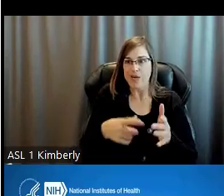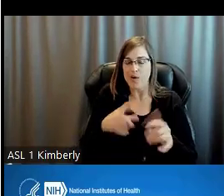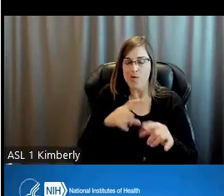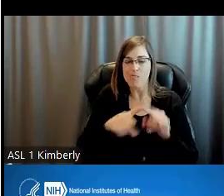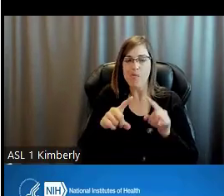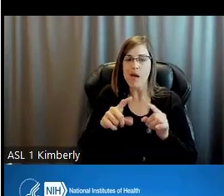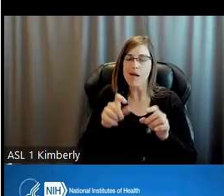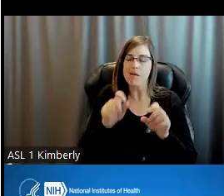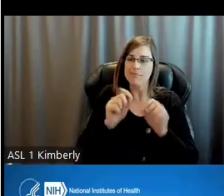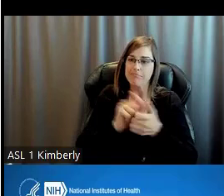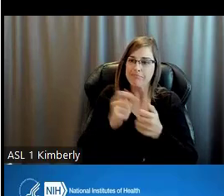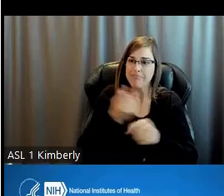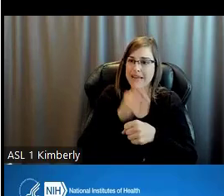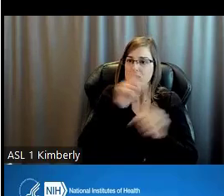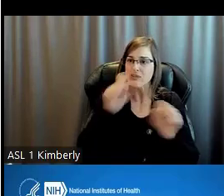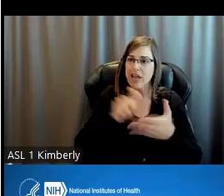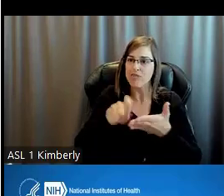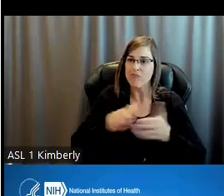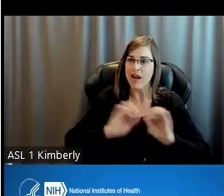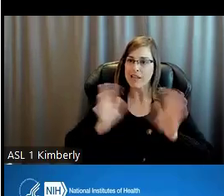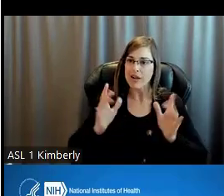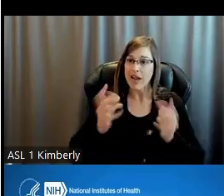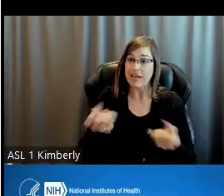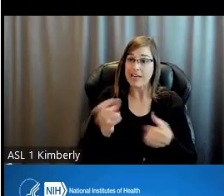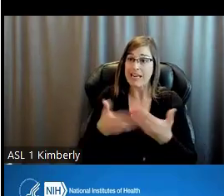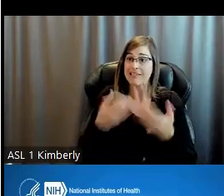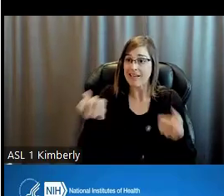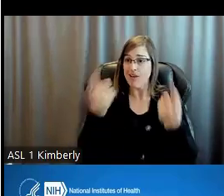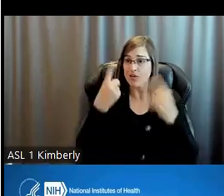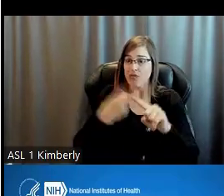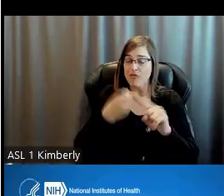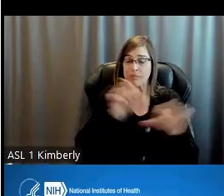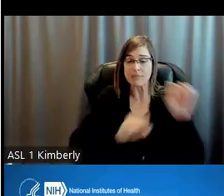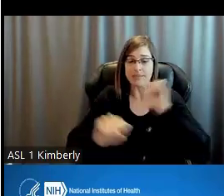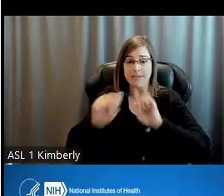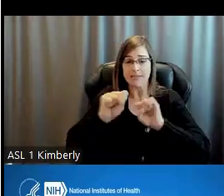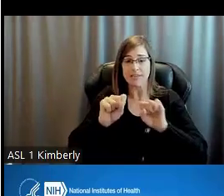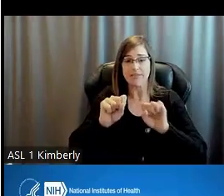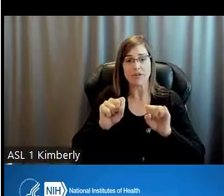and that they are easily understood by scientists from a variety of disciplinary backgrounds.